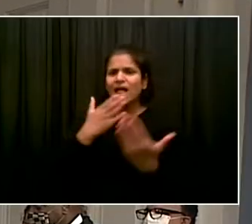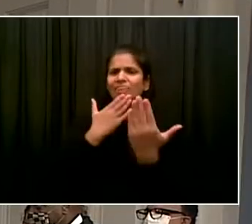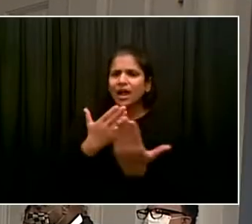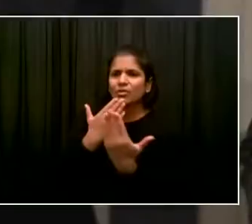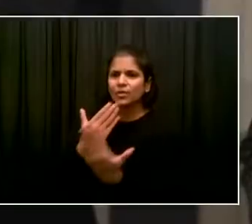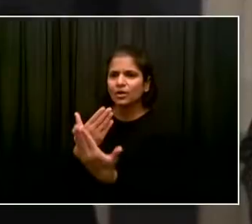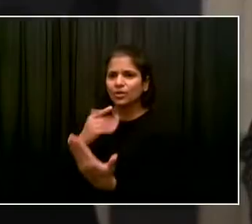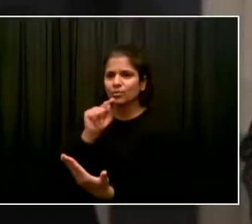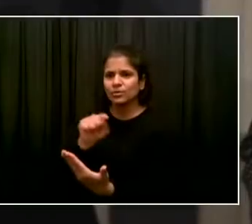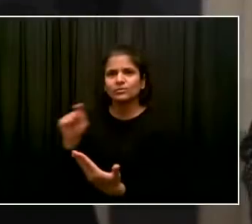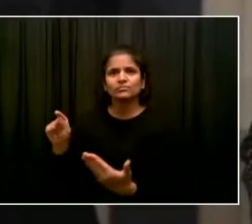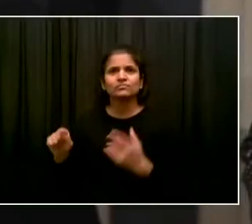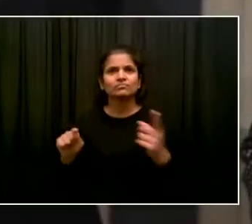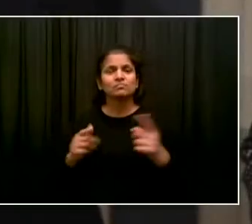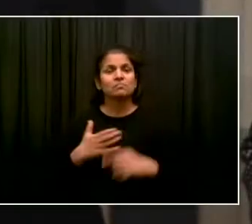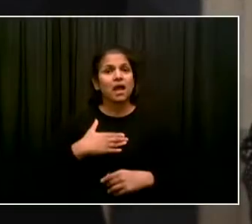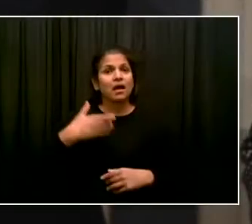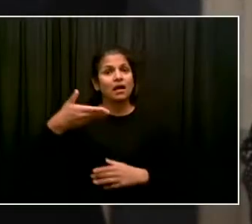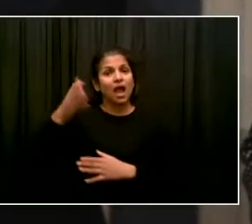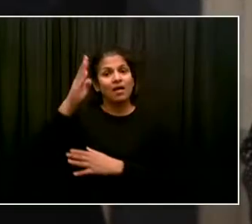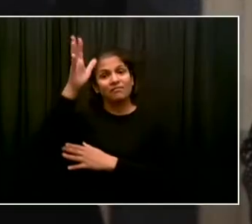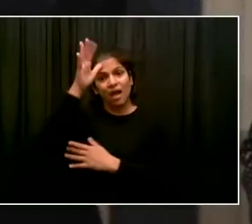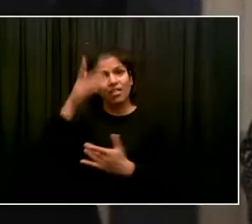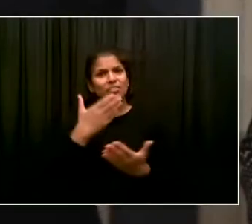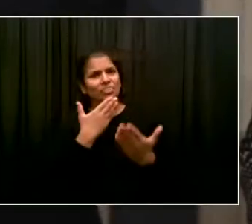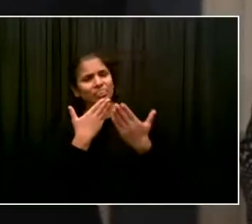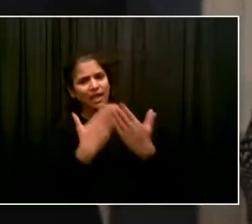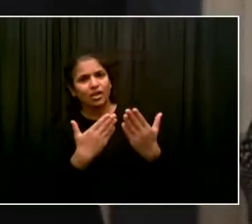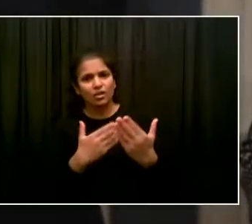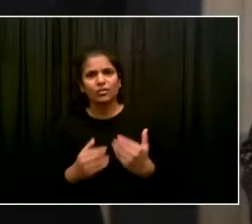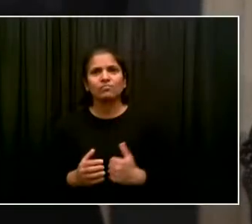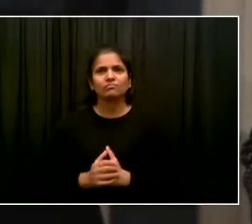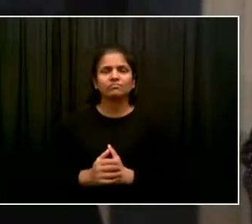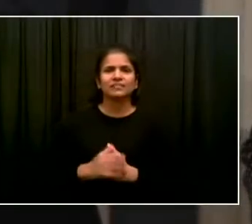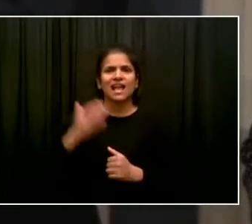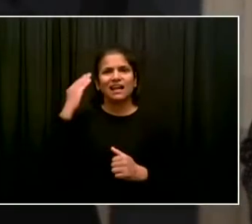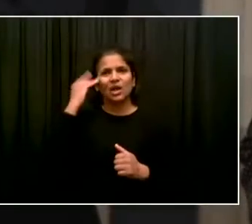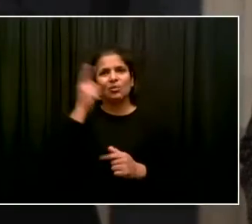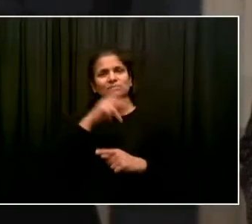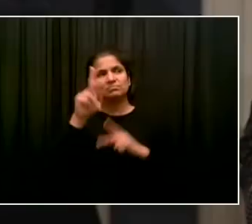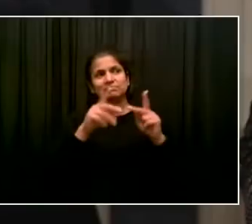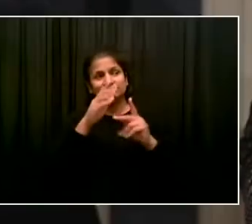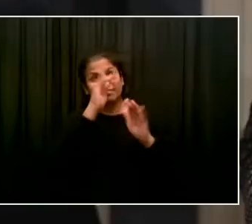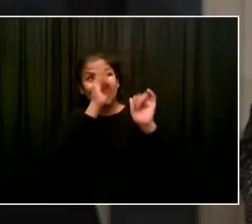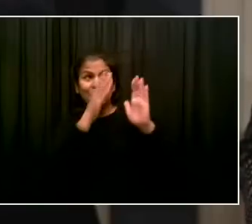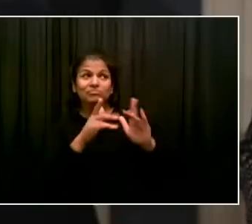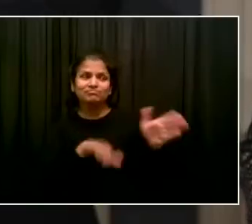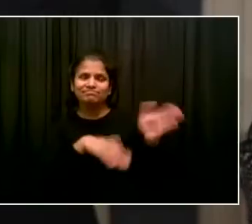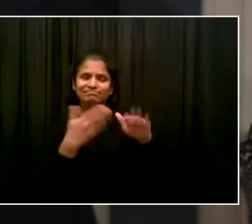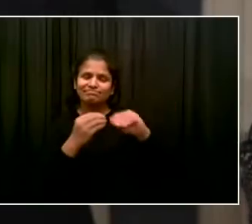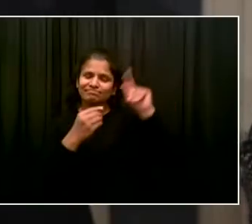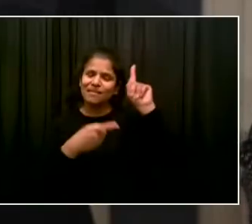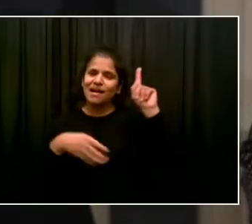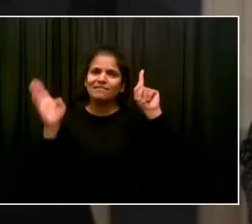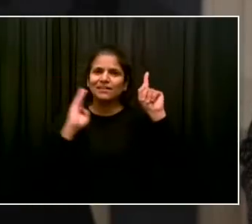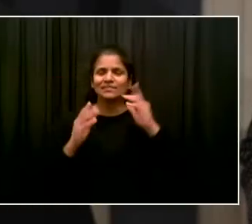KNOW MY GODFATHERS I KNOW THEY ARE